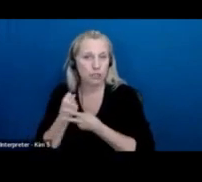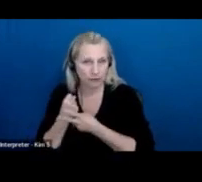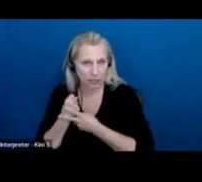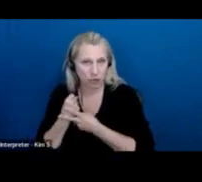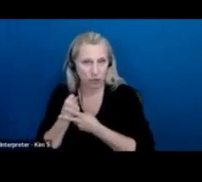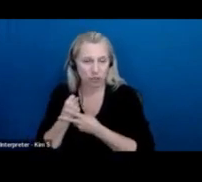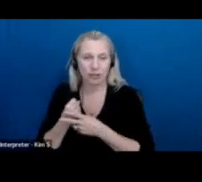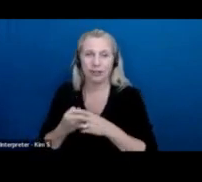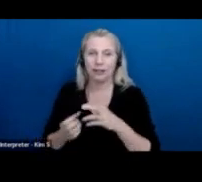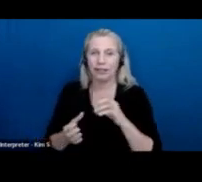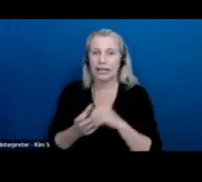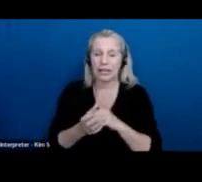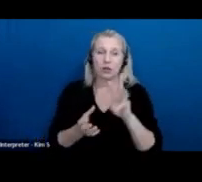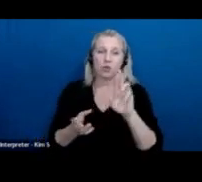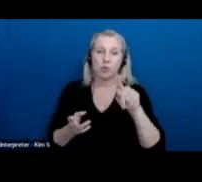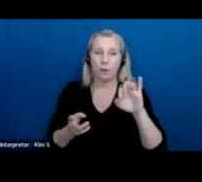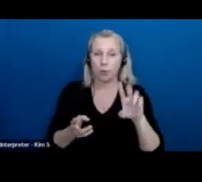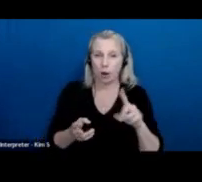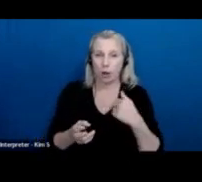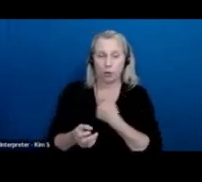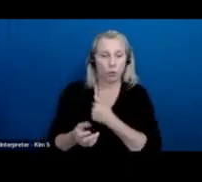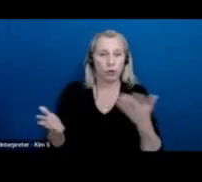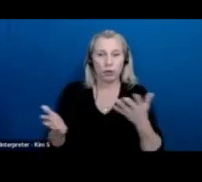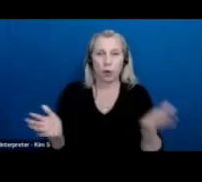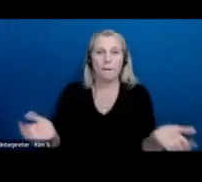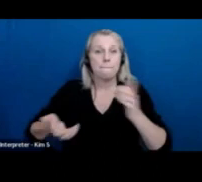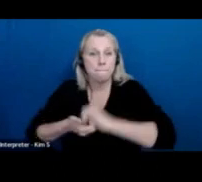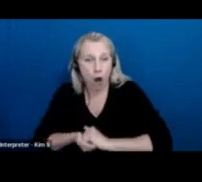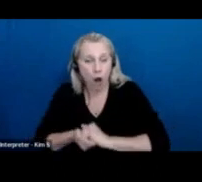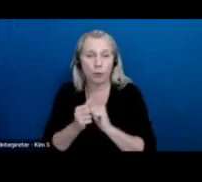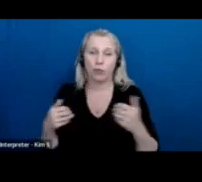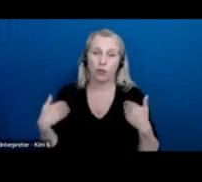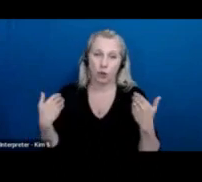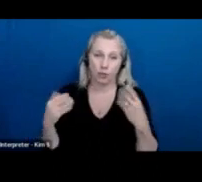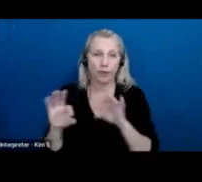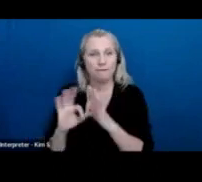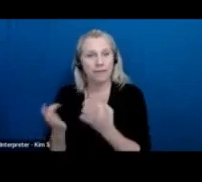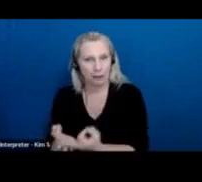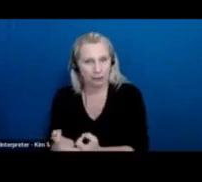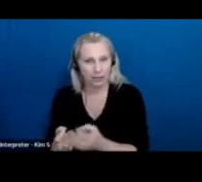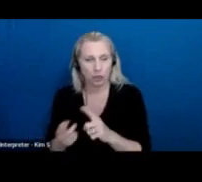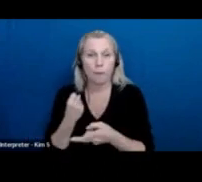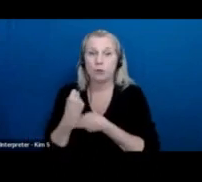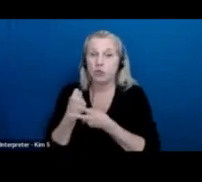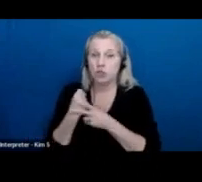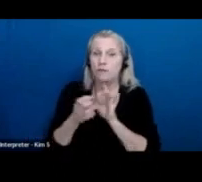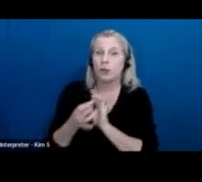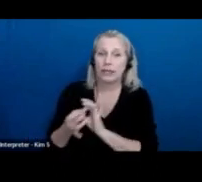in wraparound we intentionally partner with youth and families, to preserve relationships within